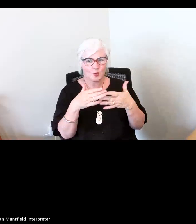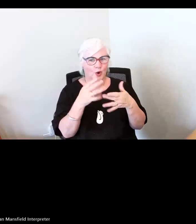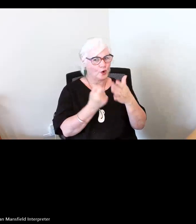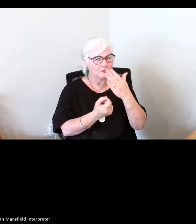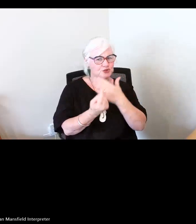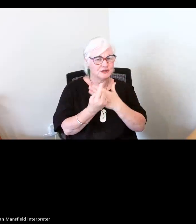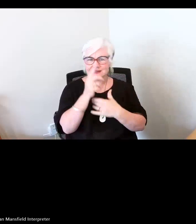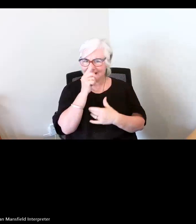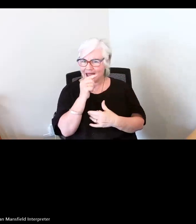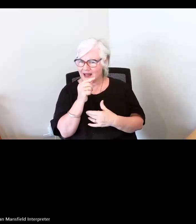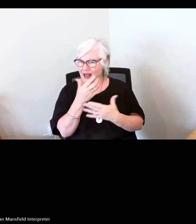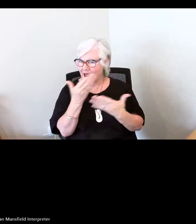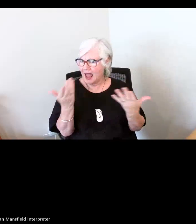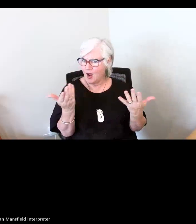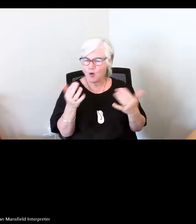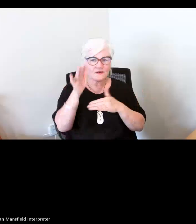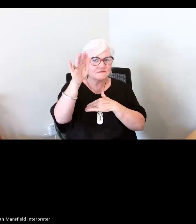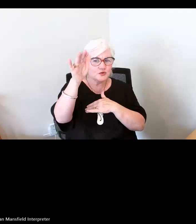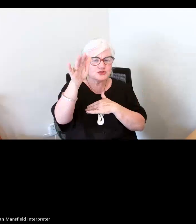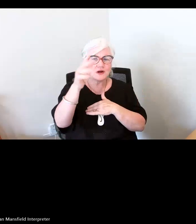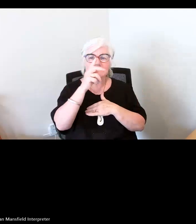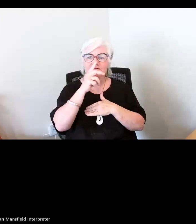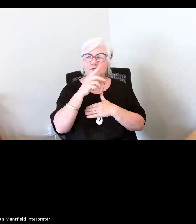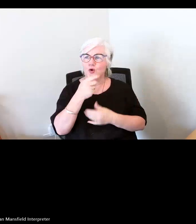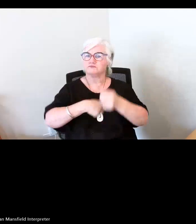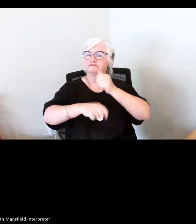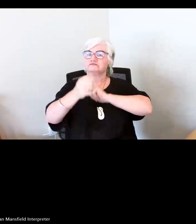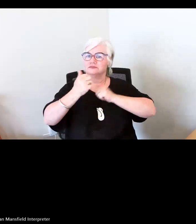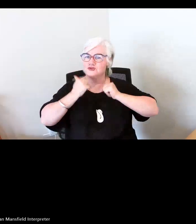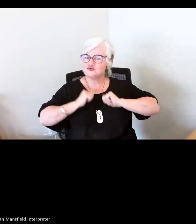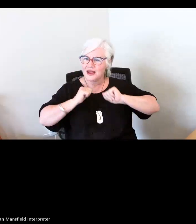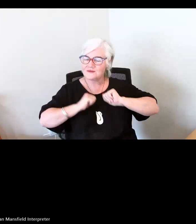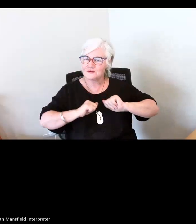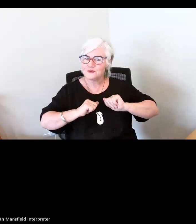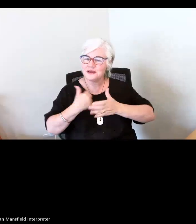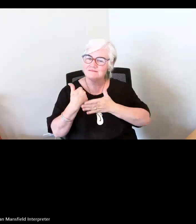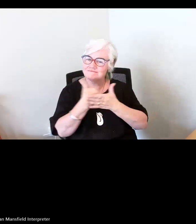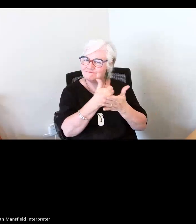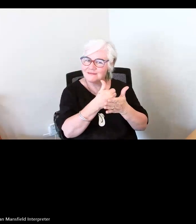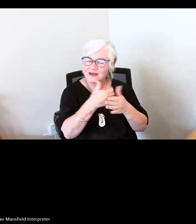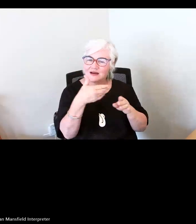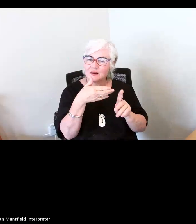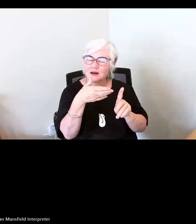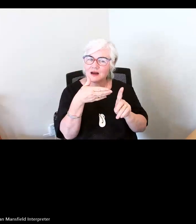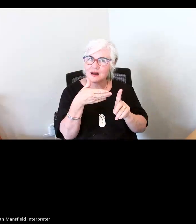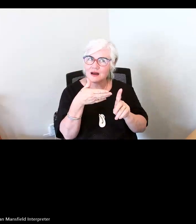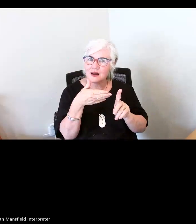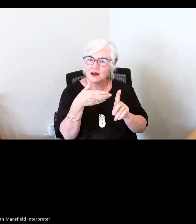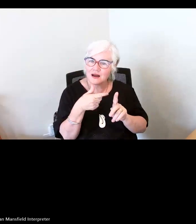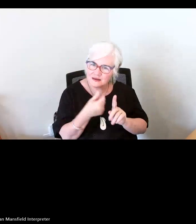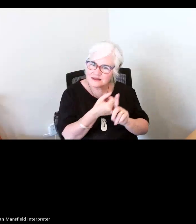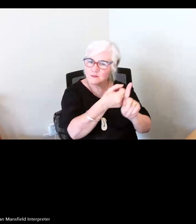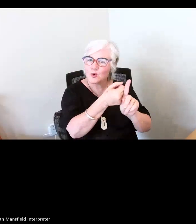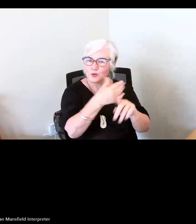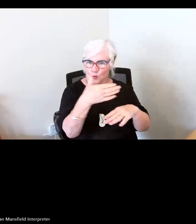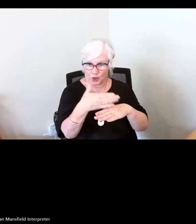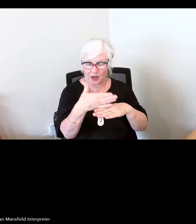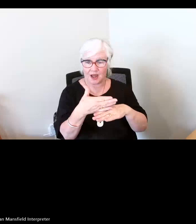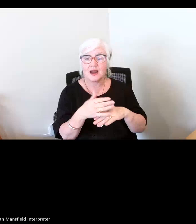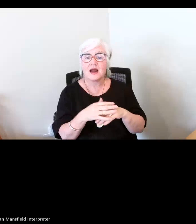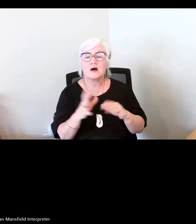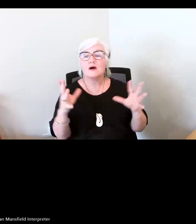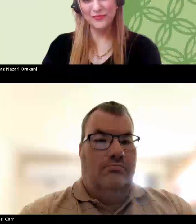there could be in the future for becoming a peer worker. We'll be giving you, in the closing slide,